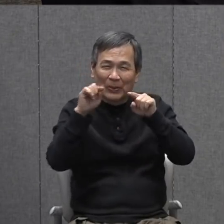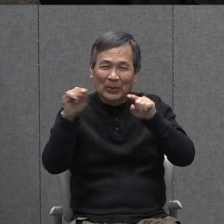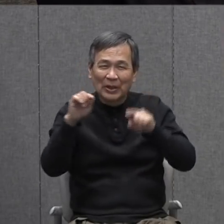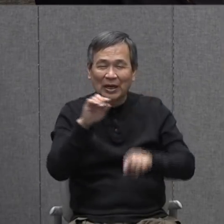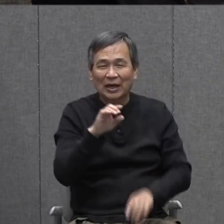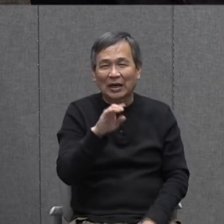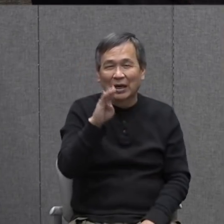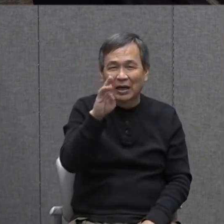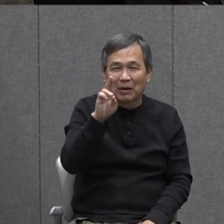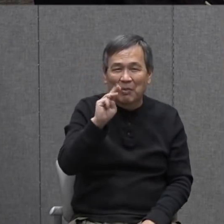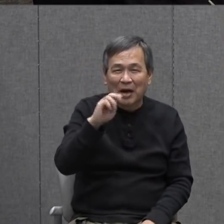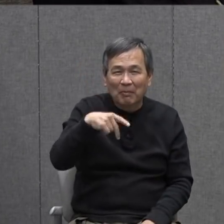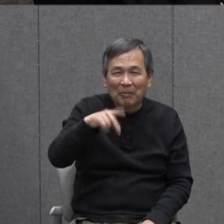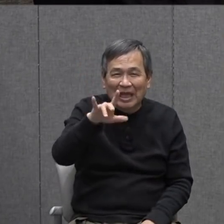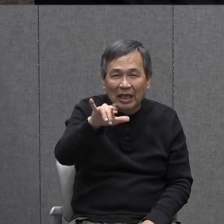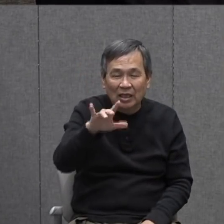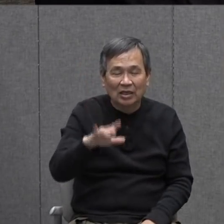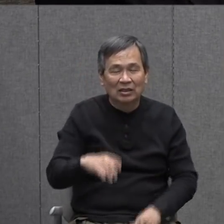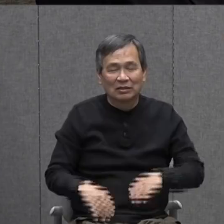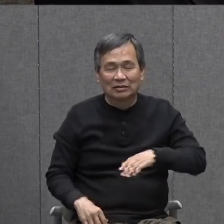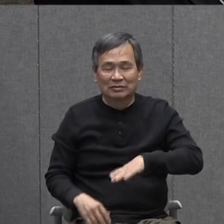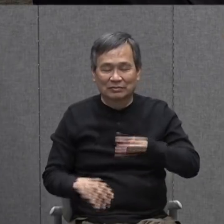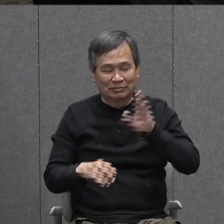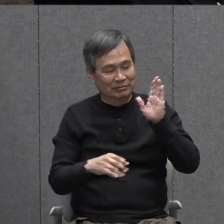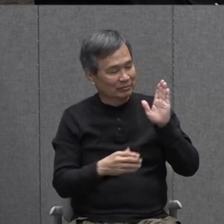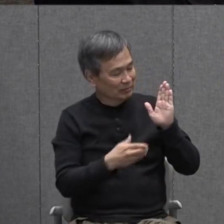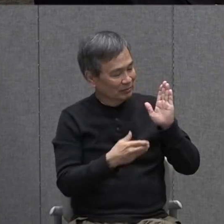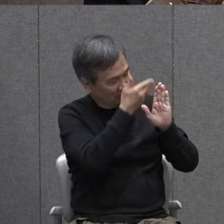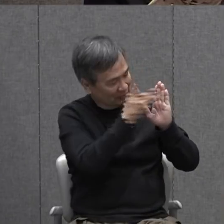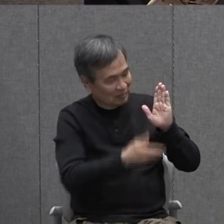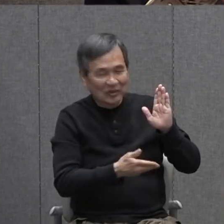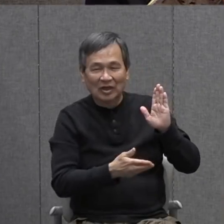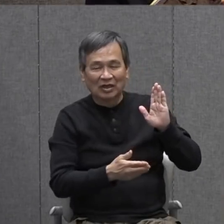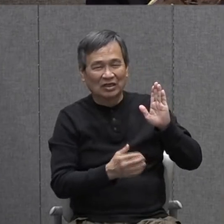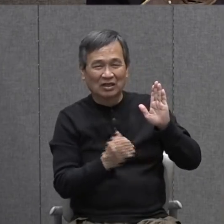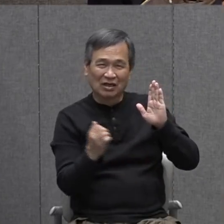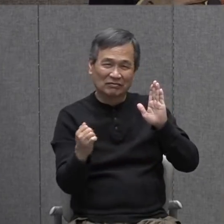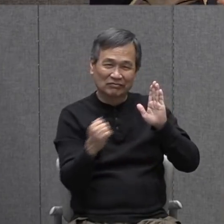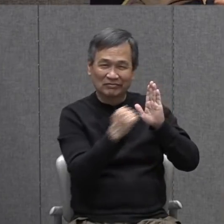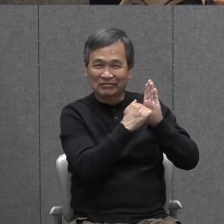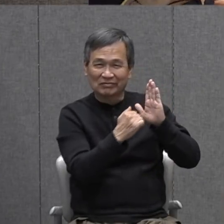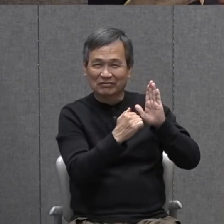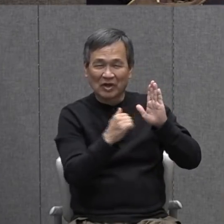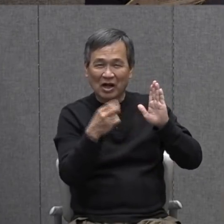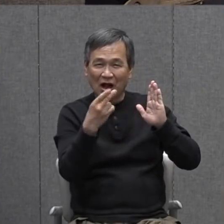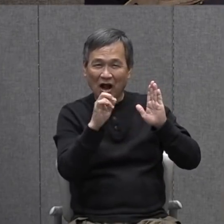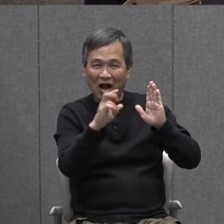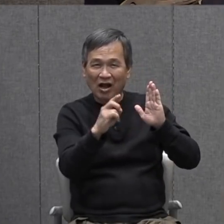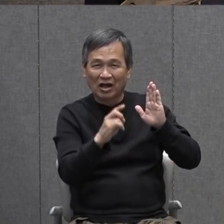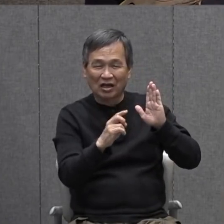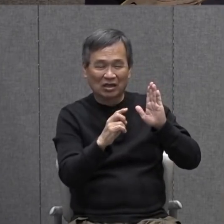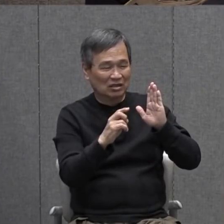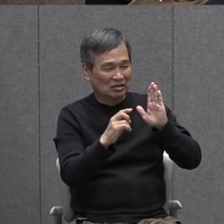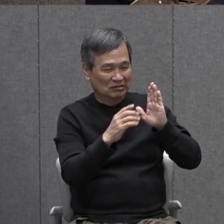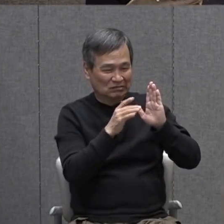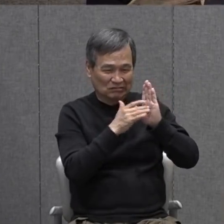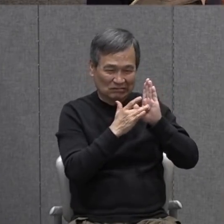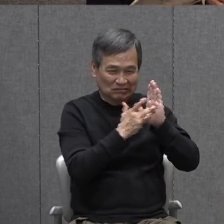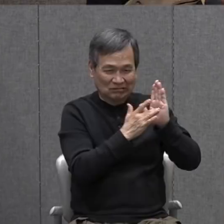And the bottom of my shoe, (fingers thumping) I would say that it's hard. I can't change it. I can't really press into it.